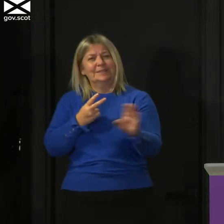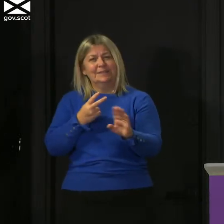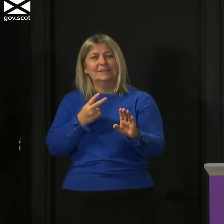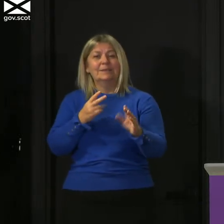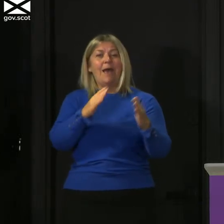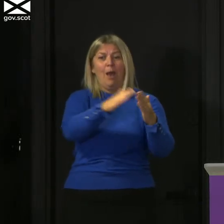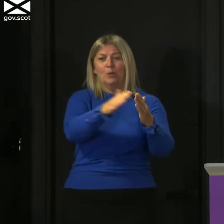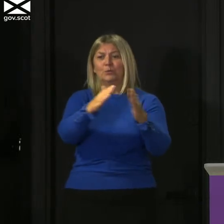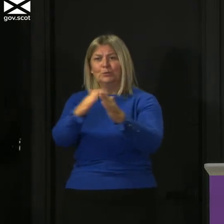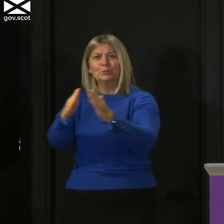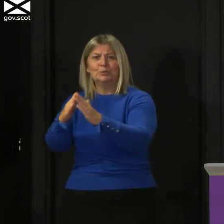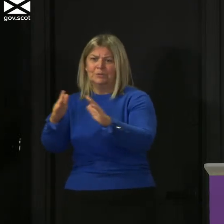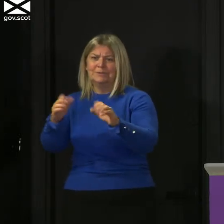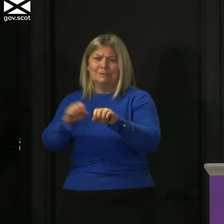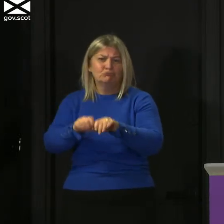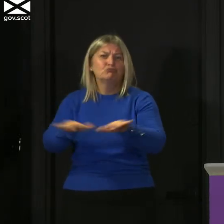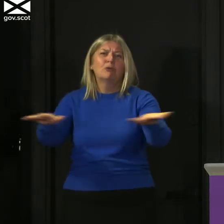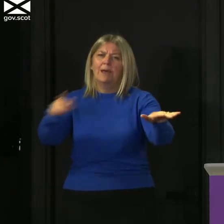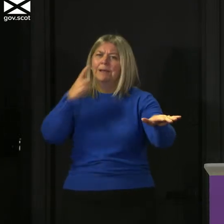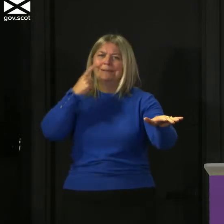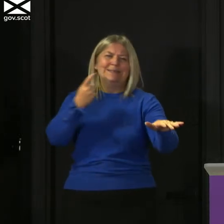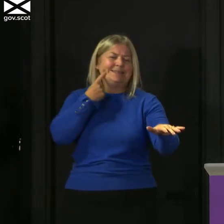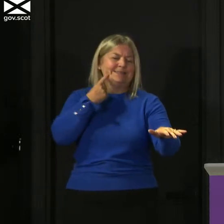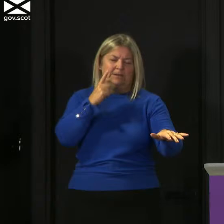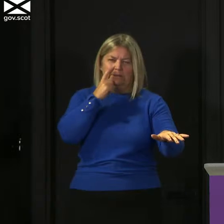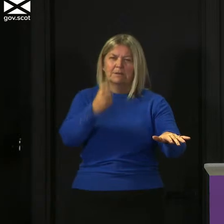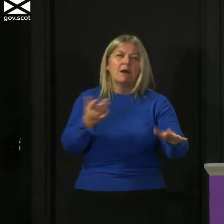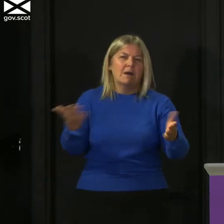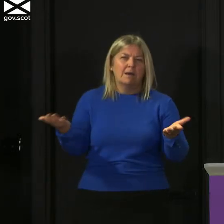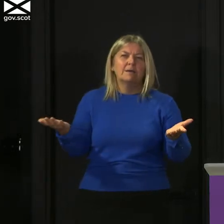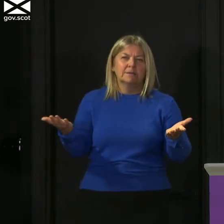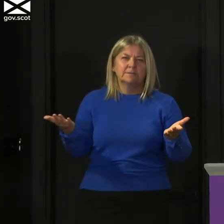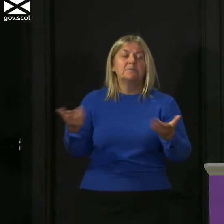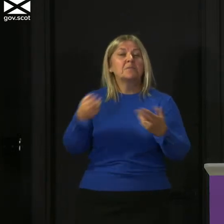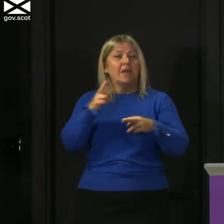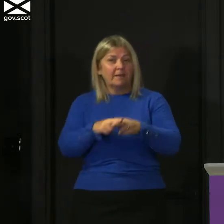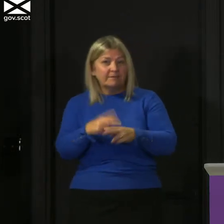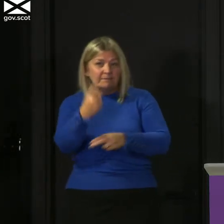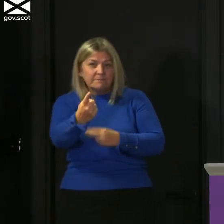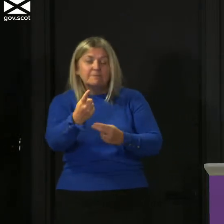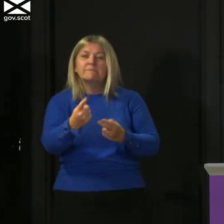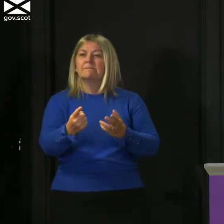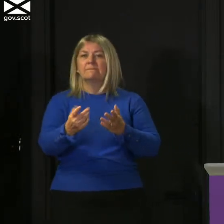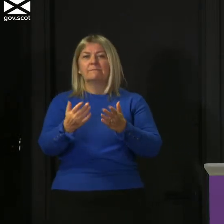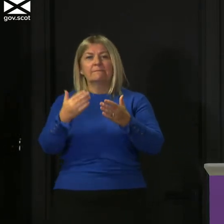one of the key ways by the virus to spread. If you are outdoors or in indoor public places,